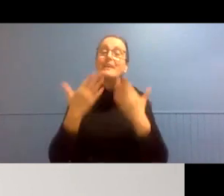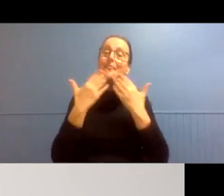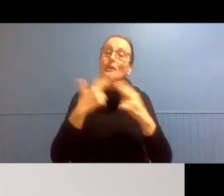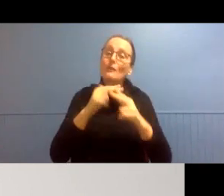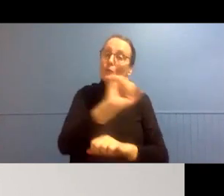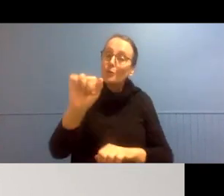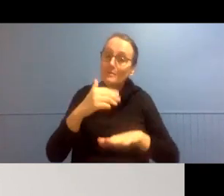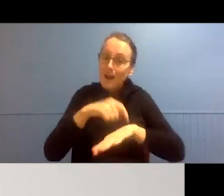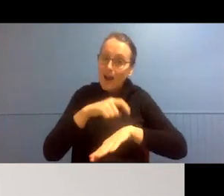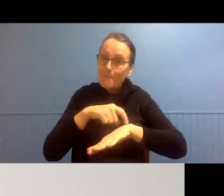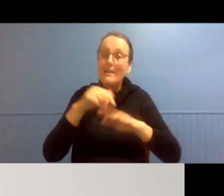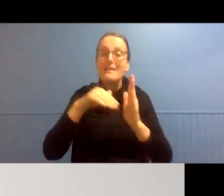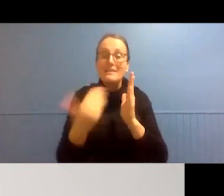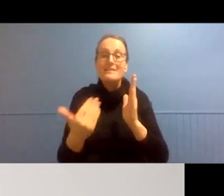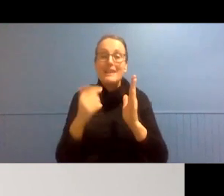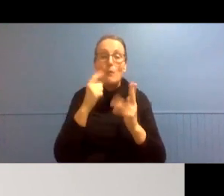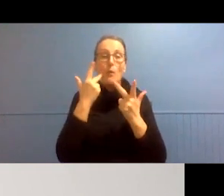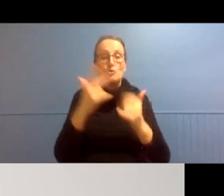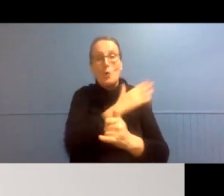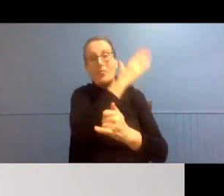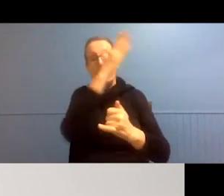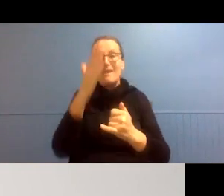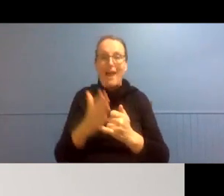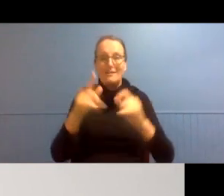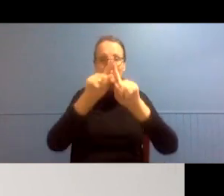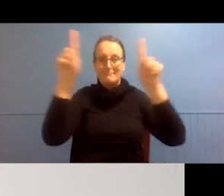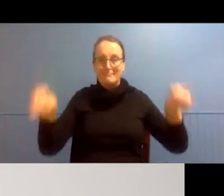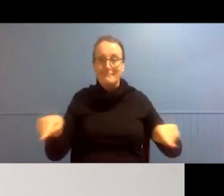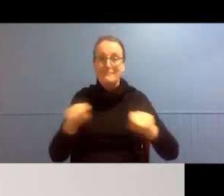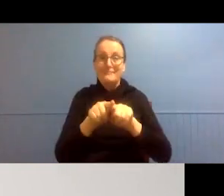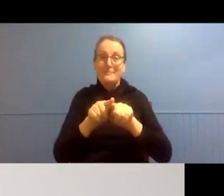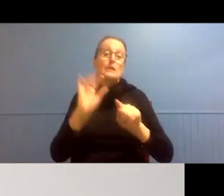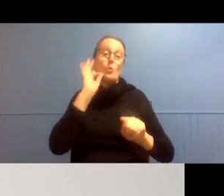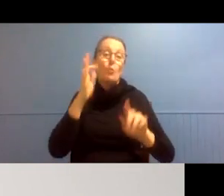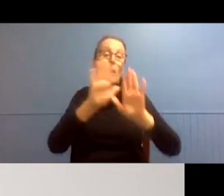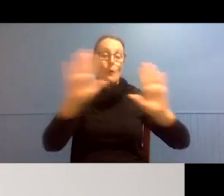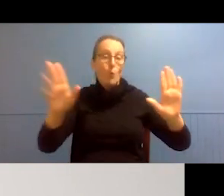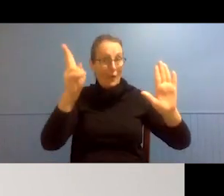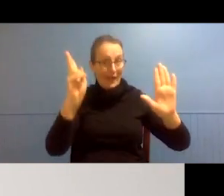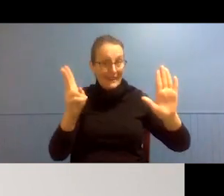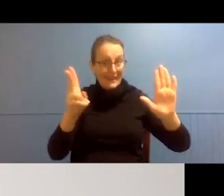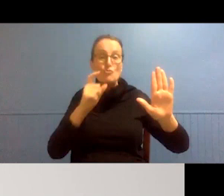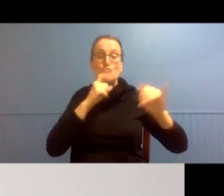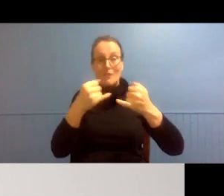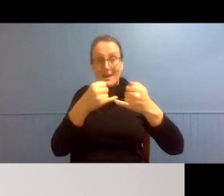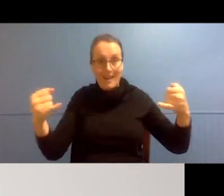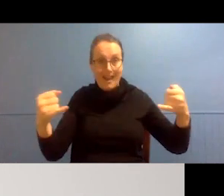I now show you the very final slide, which is to blank wall again, with the single red line, and it now